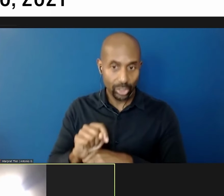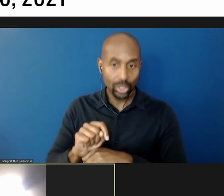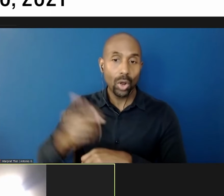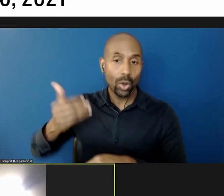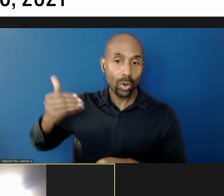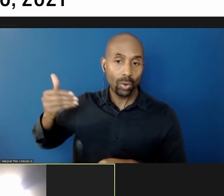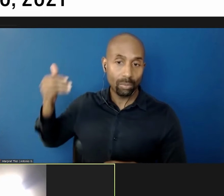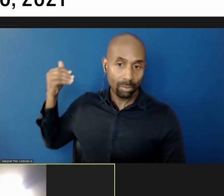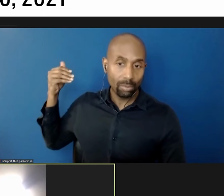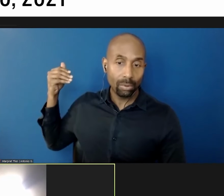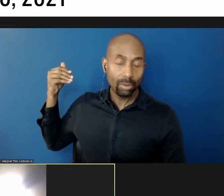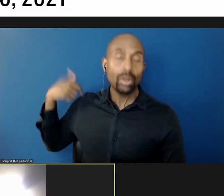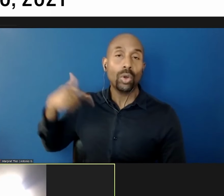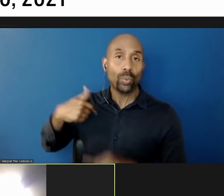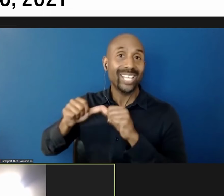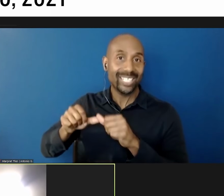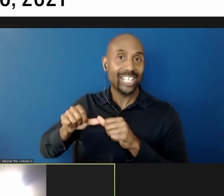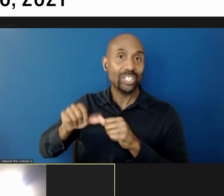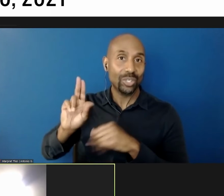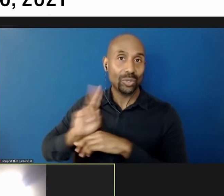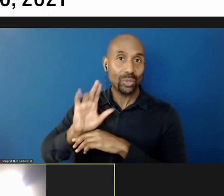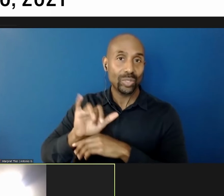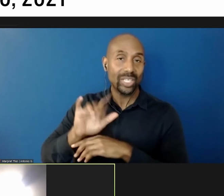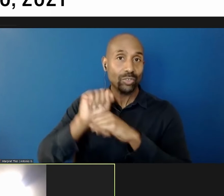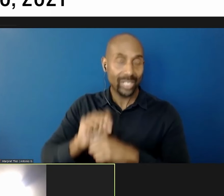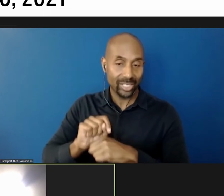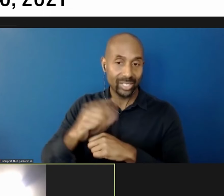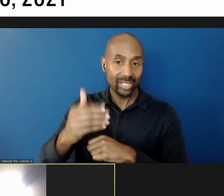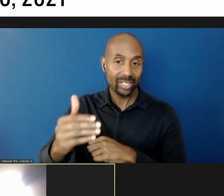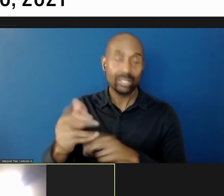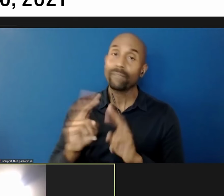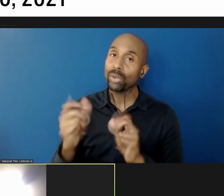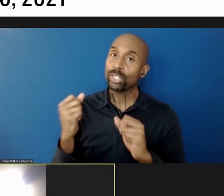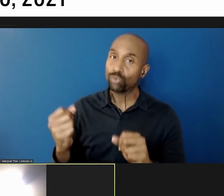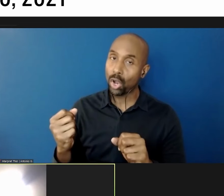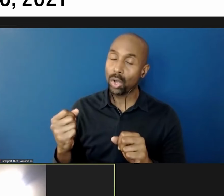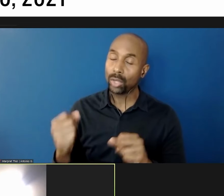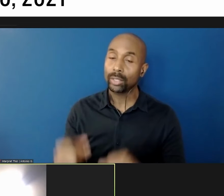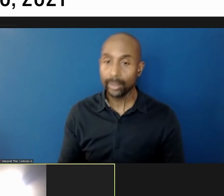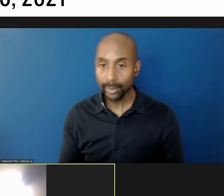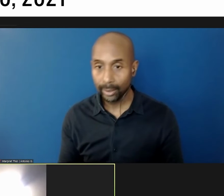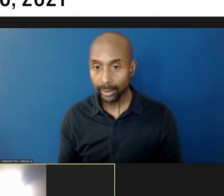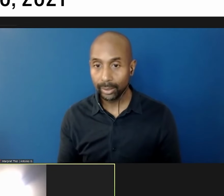forward and we continue, it's very, very strong. So it's good to realize that and embrace it